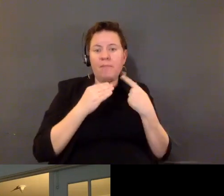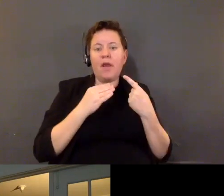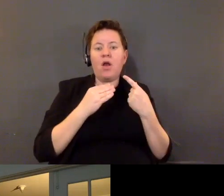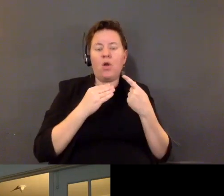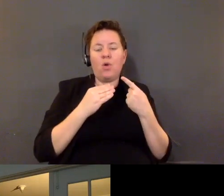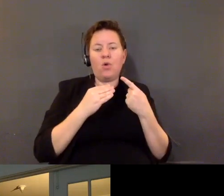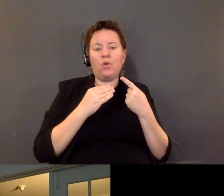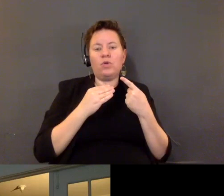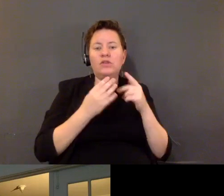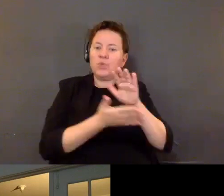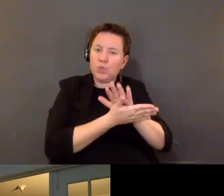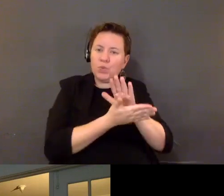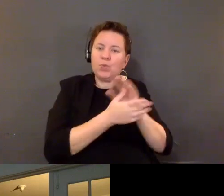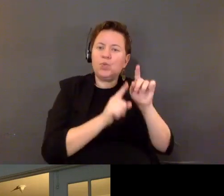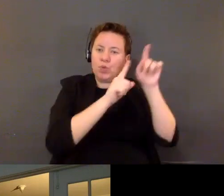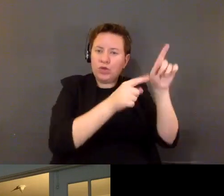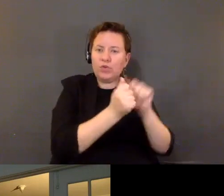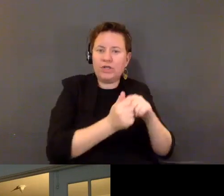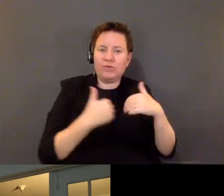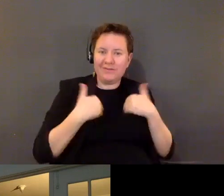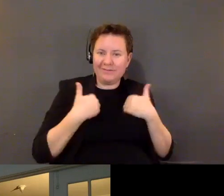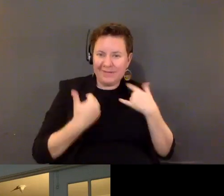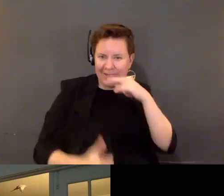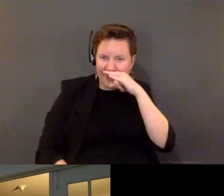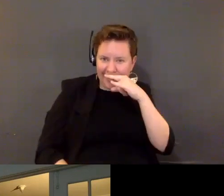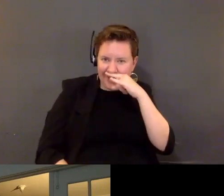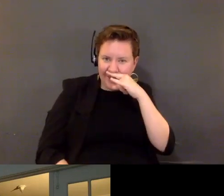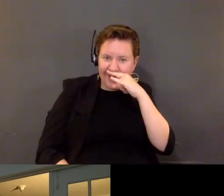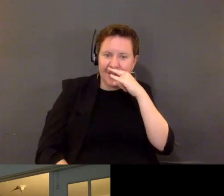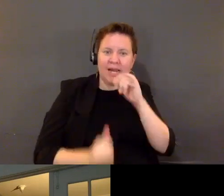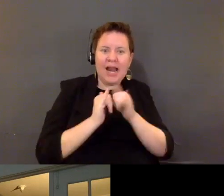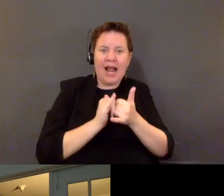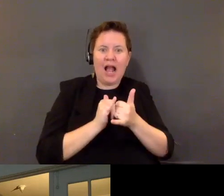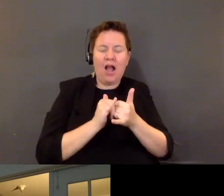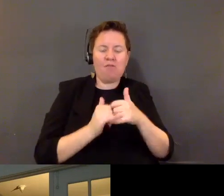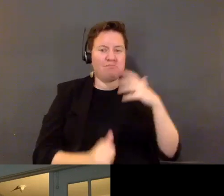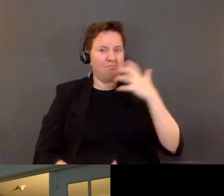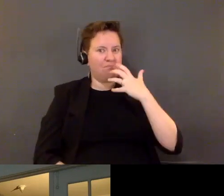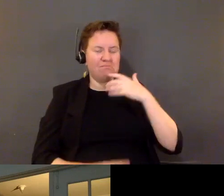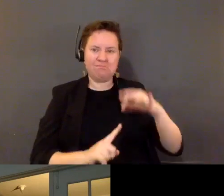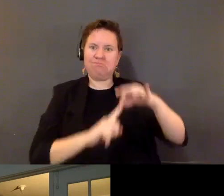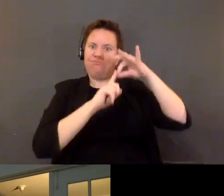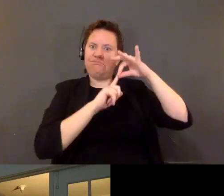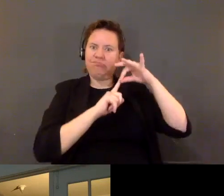the school that you went to when you were a kid and how how extraordinary it was and how much you